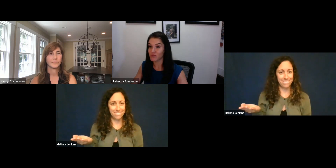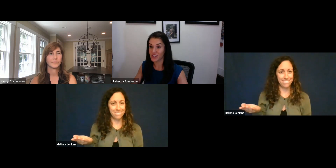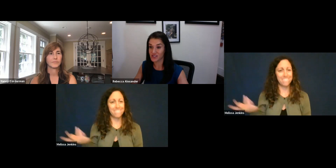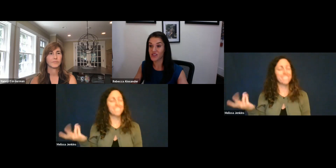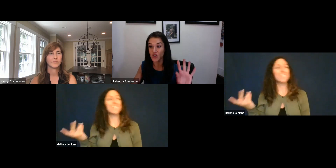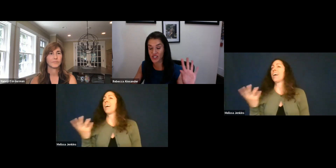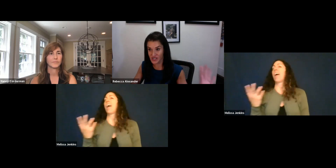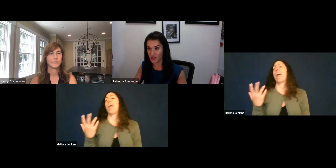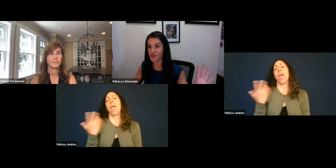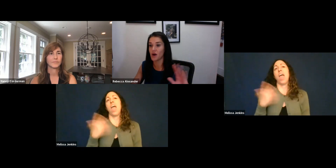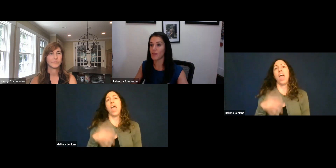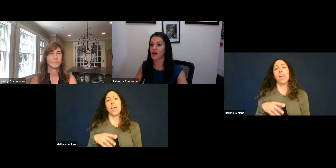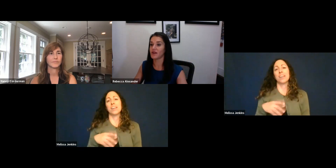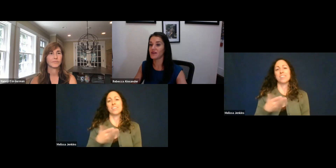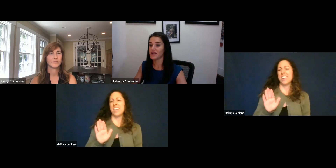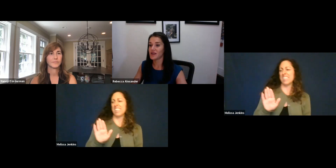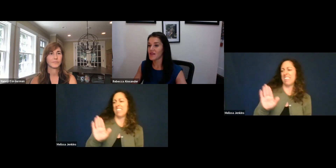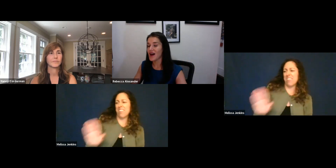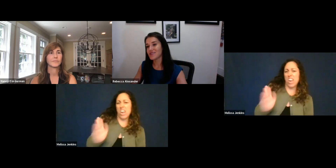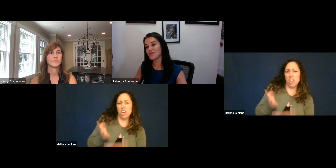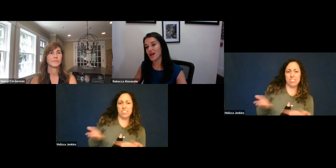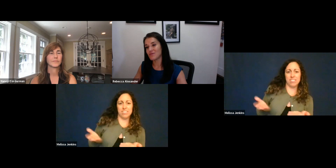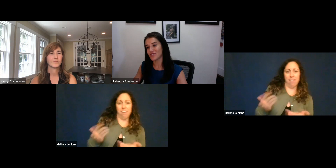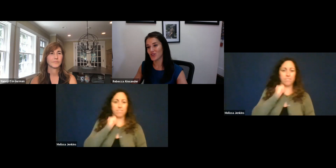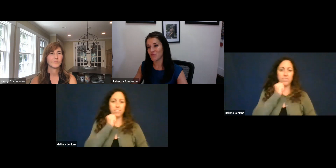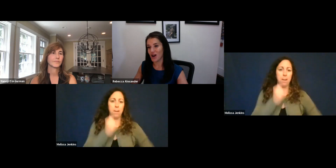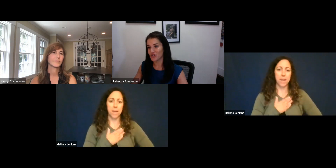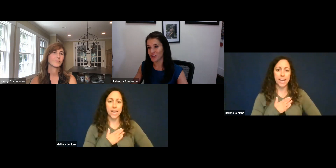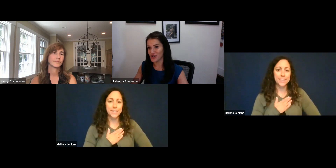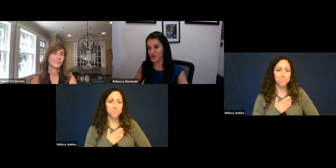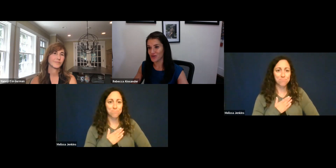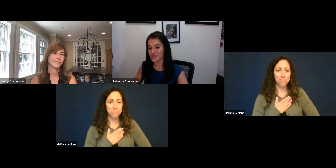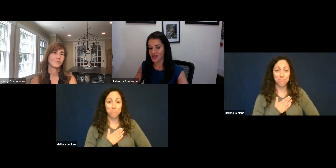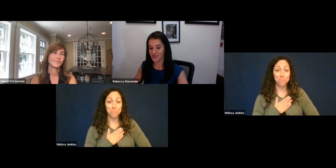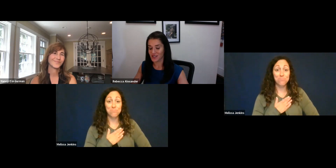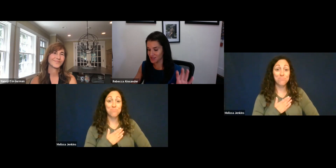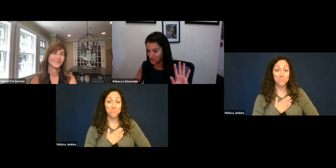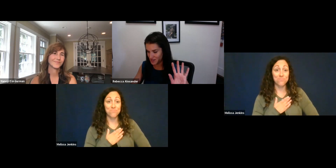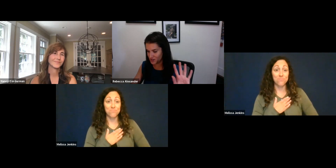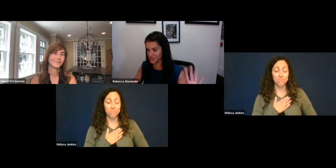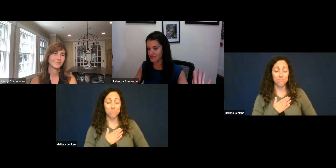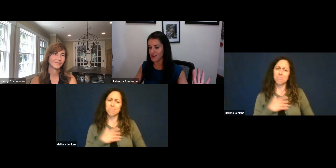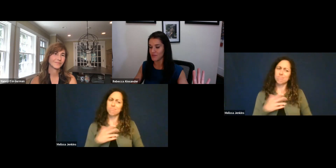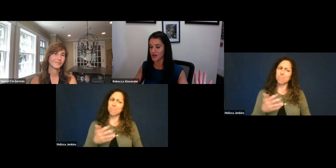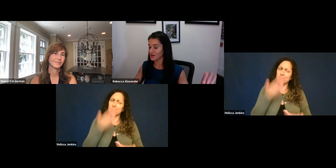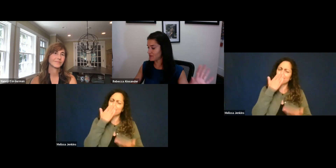But this is their stuff, not mine. And that sometimes is a good mantra to use. Like this is their stuff, not mine.